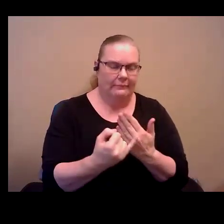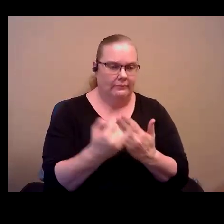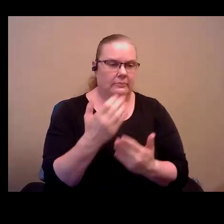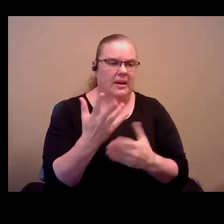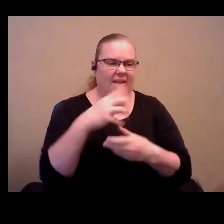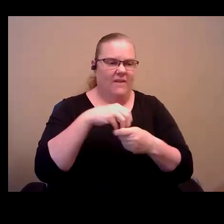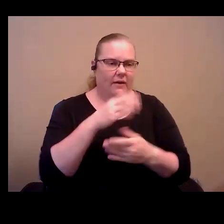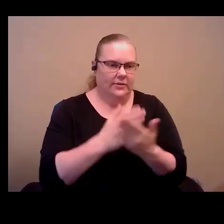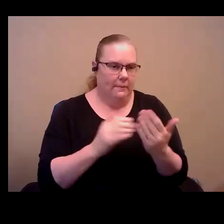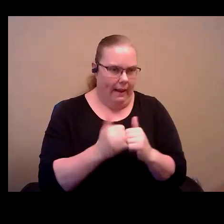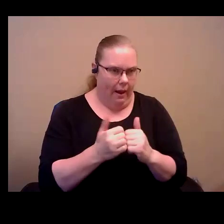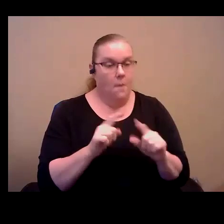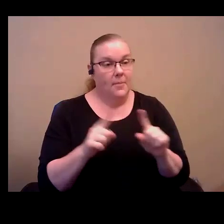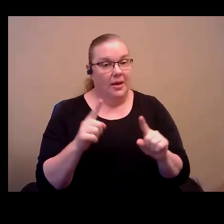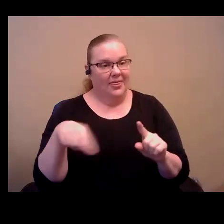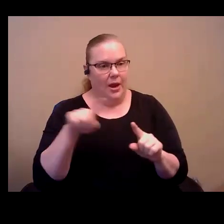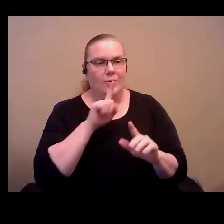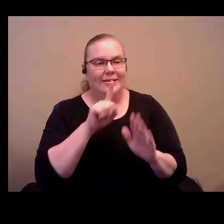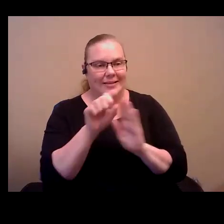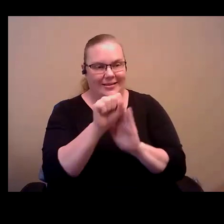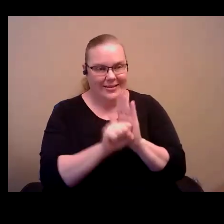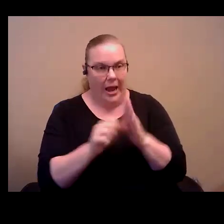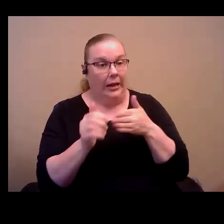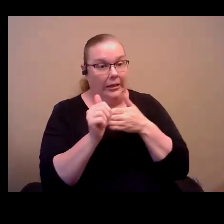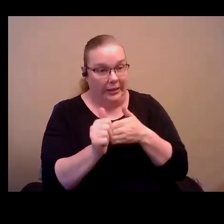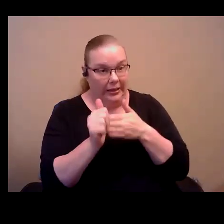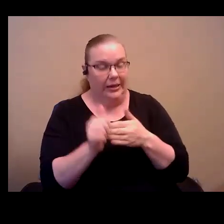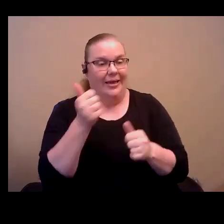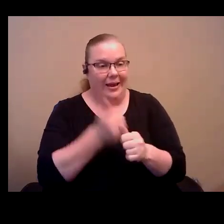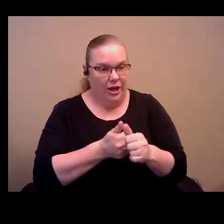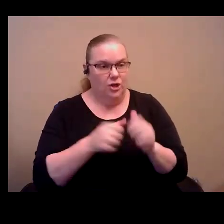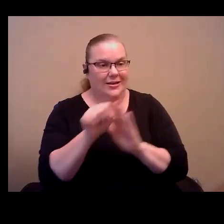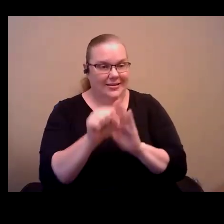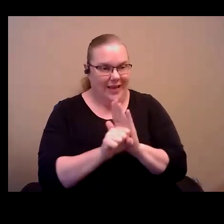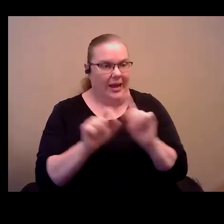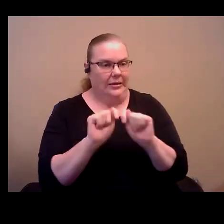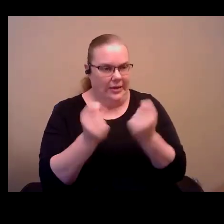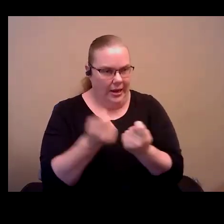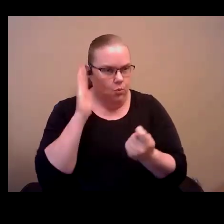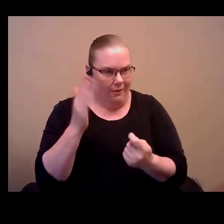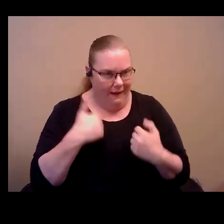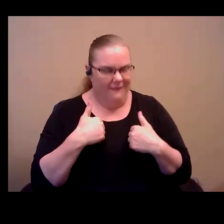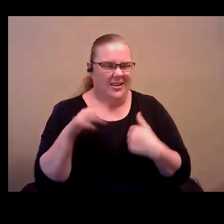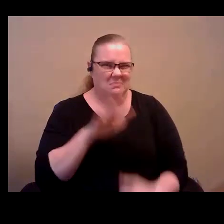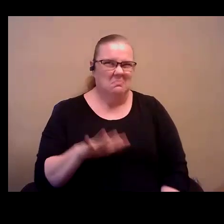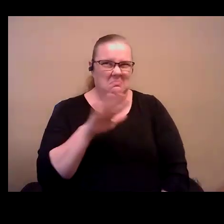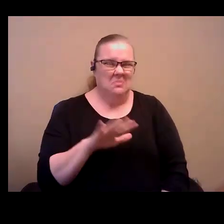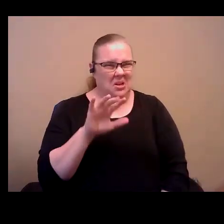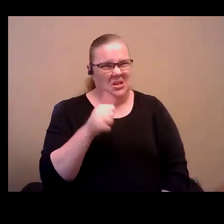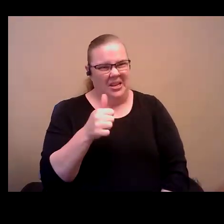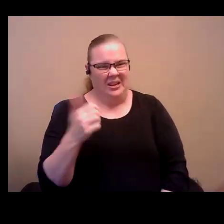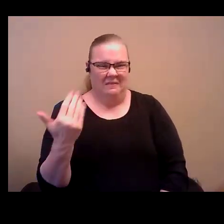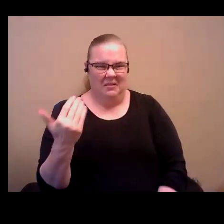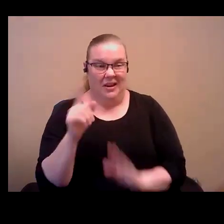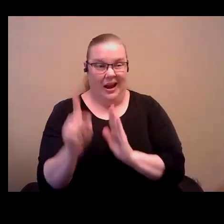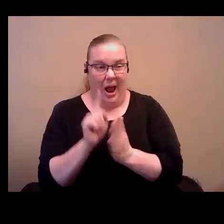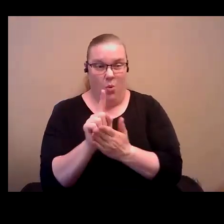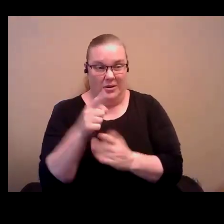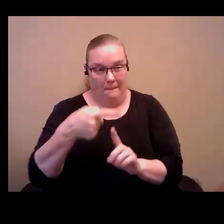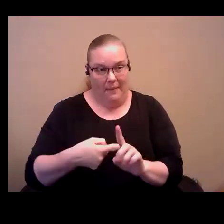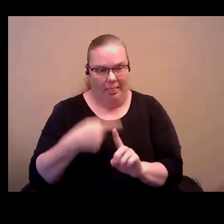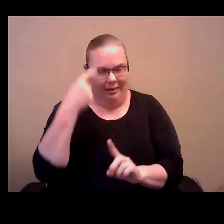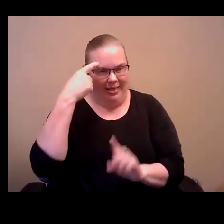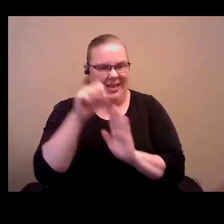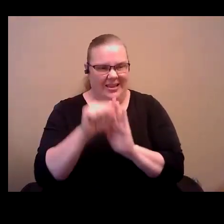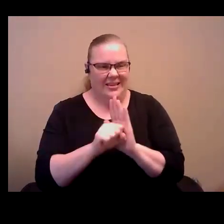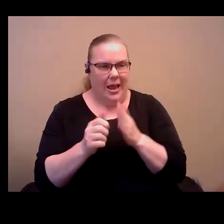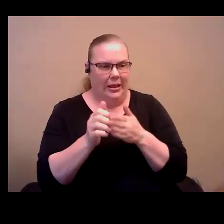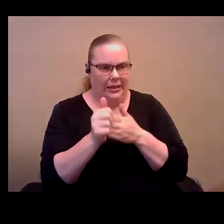There is a state lead that each state team will have, and I think it's estimated around 10 to 15 hours a month that that state lead would spend on this project.